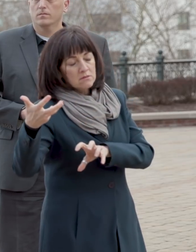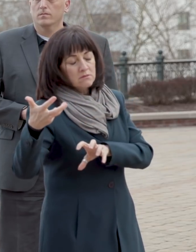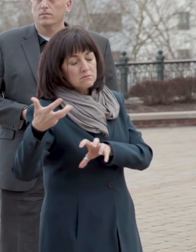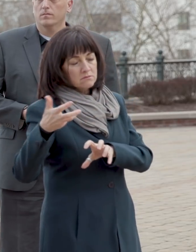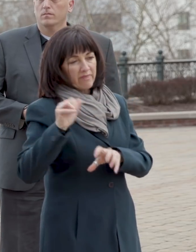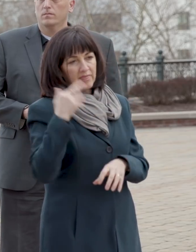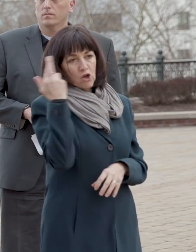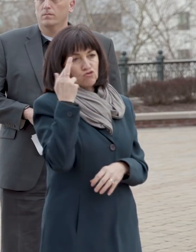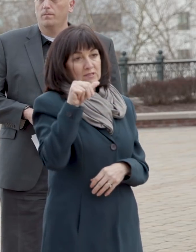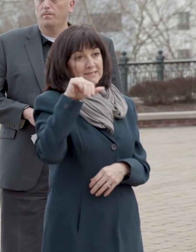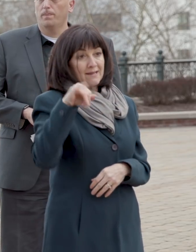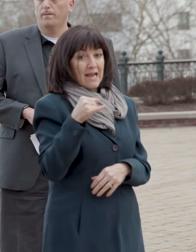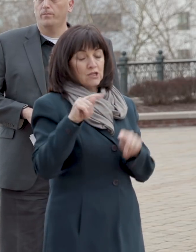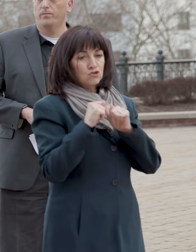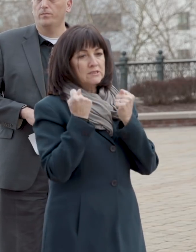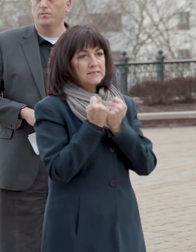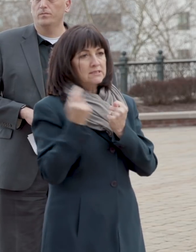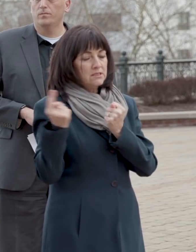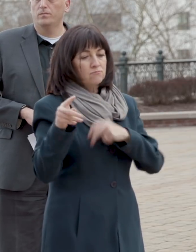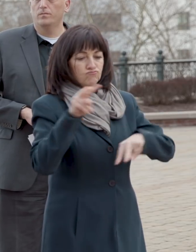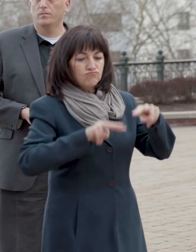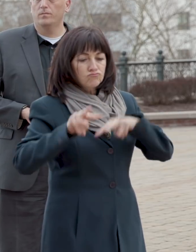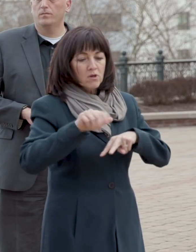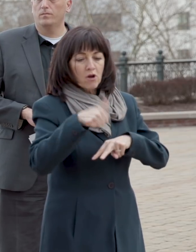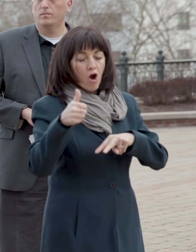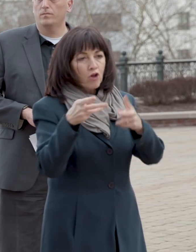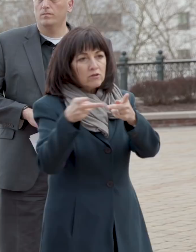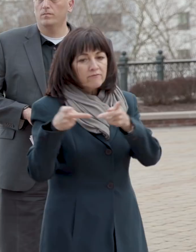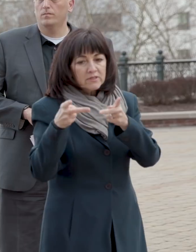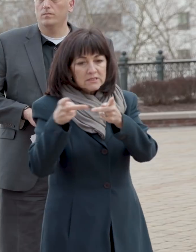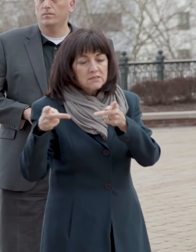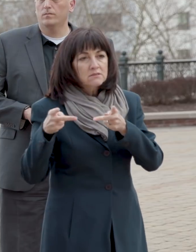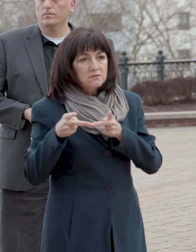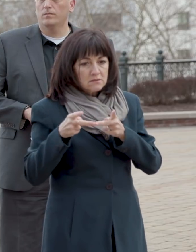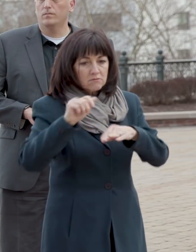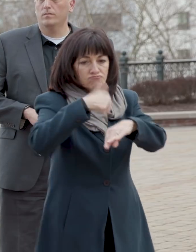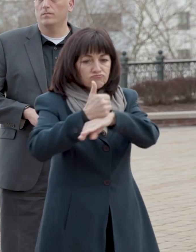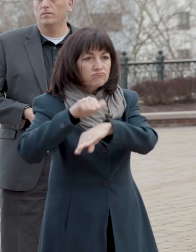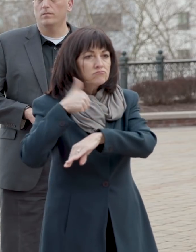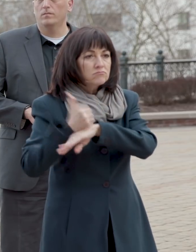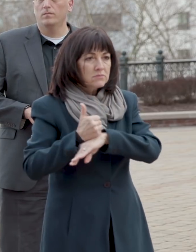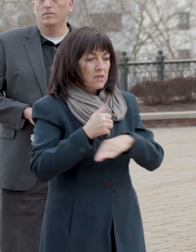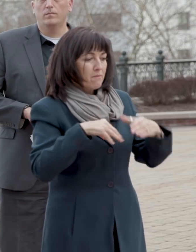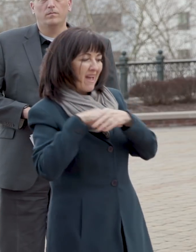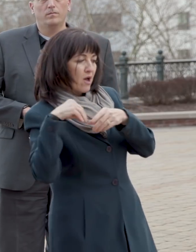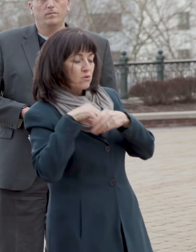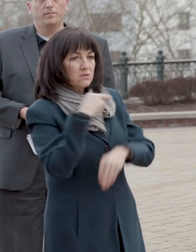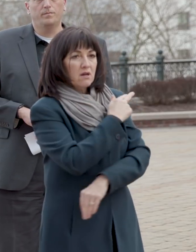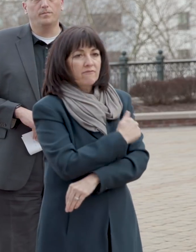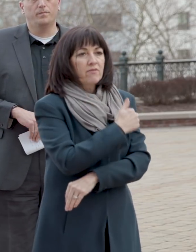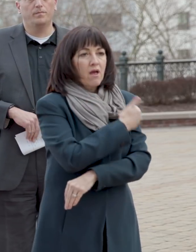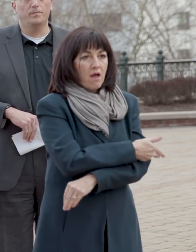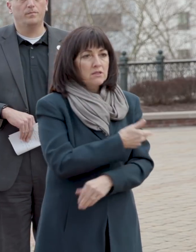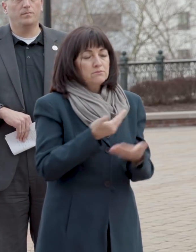is, is looking at those facilities and standing up those facilities out outside of the hospital